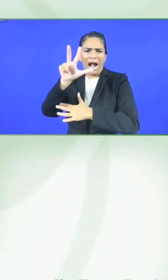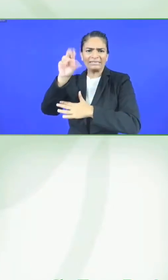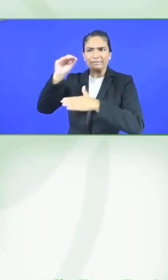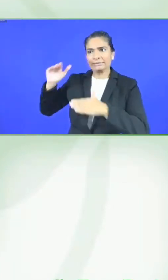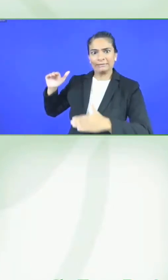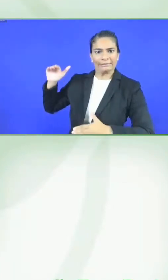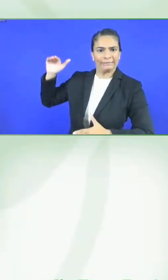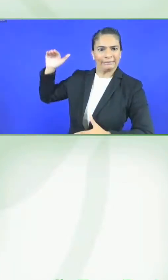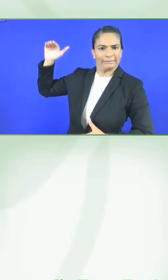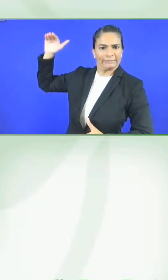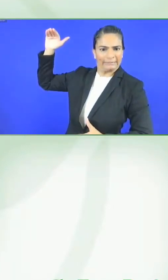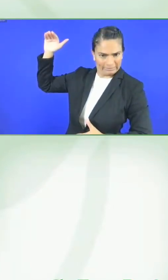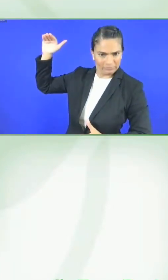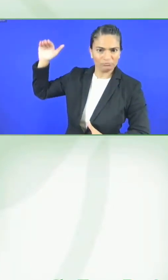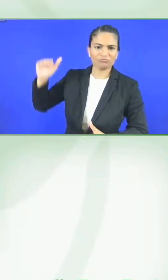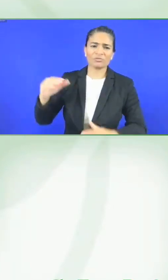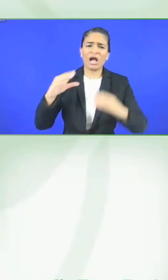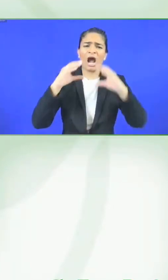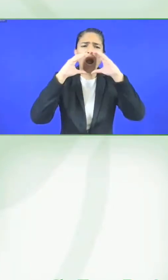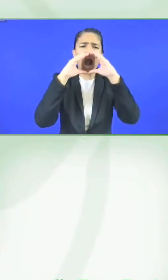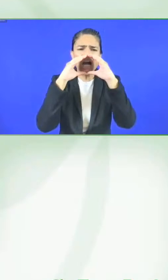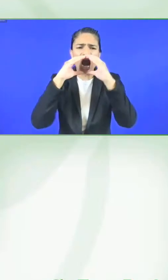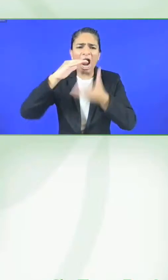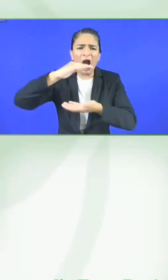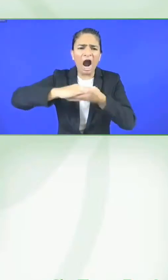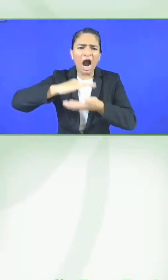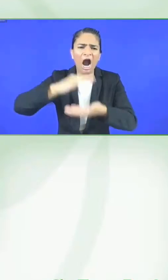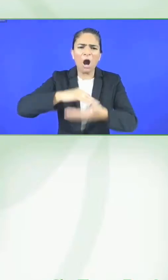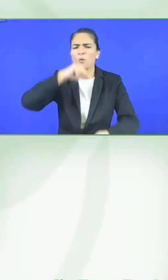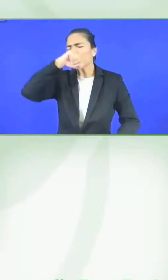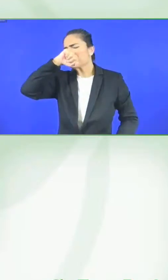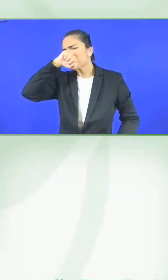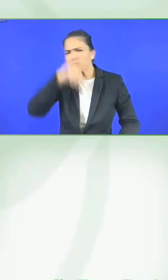My background is in excess ability and advocacy.